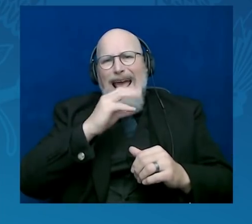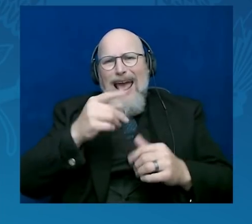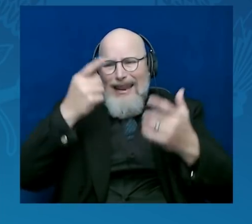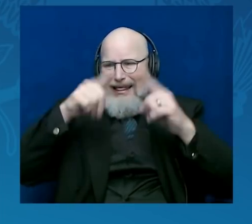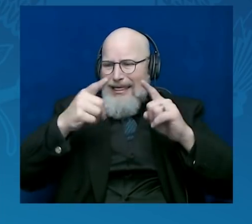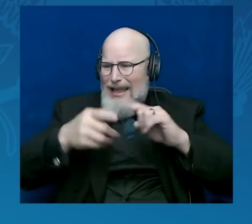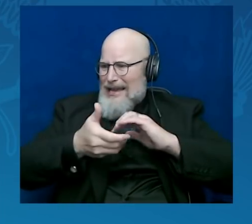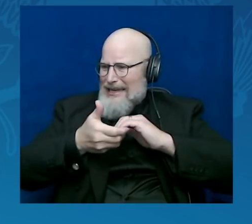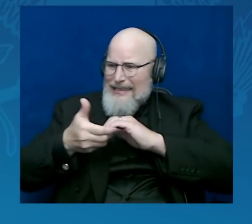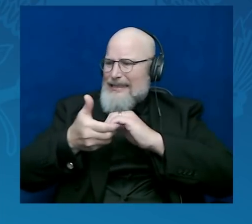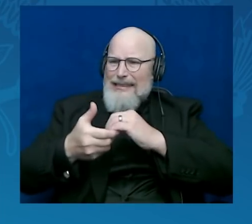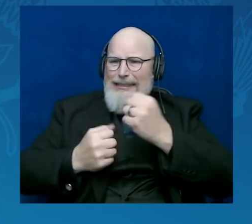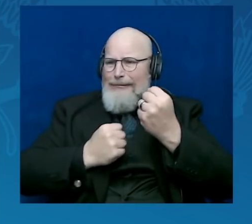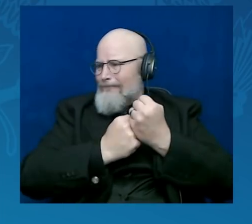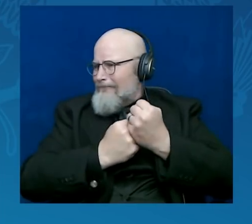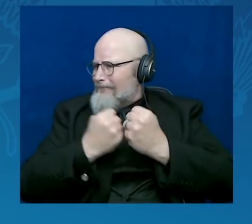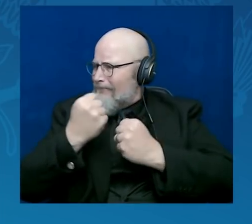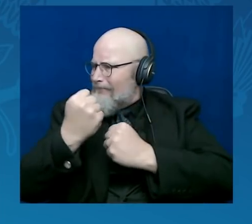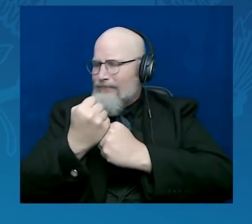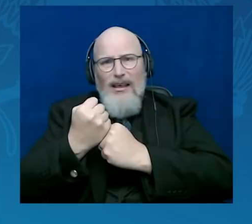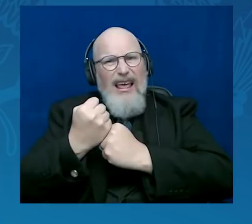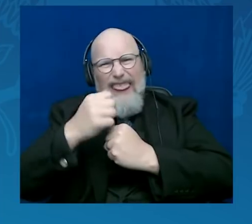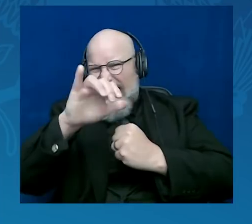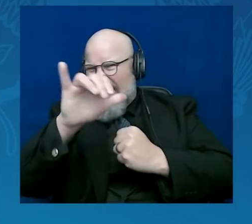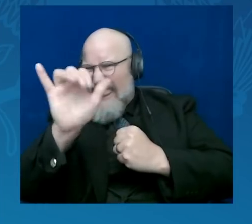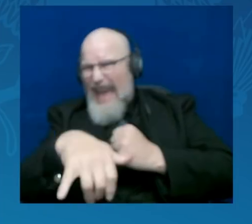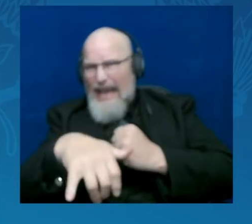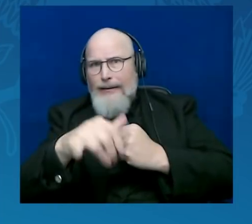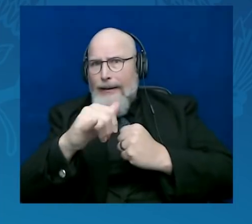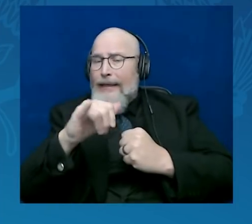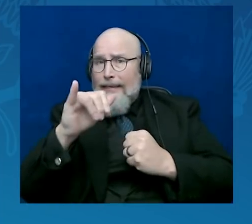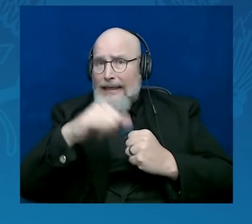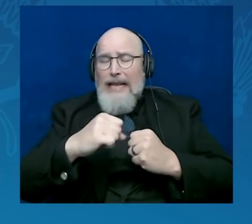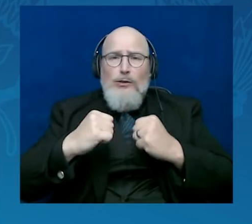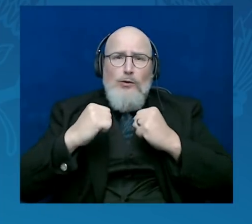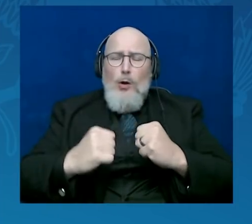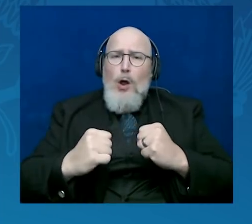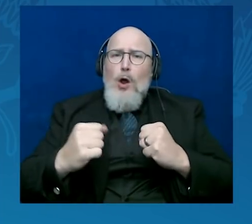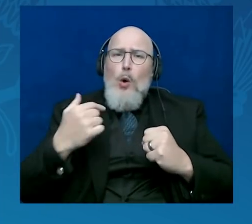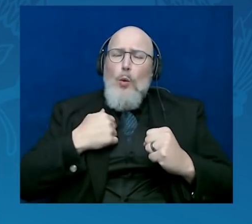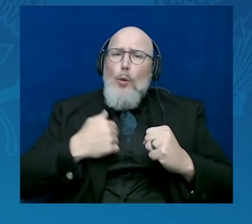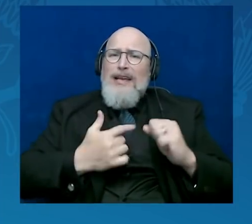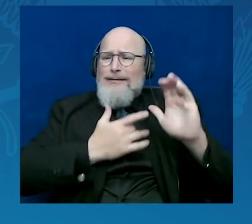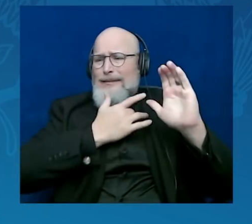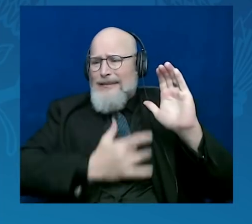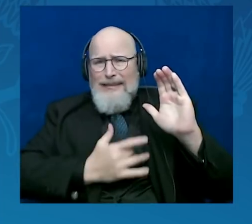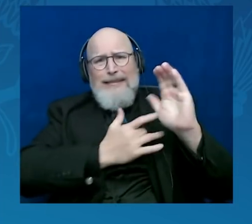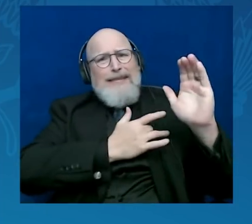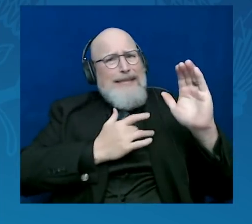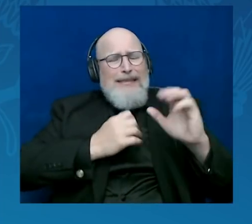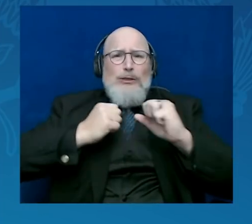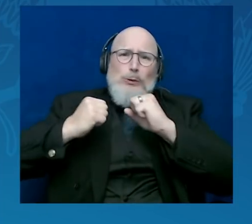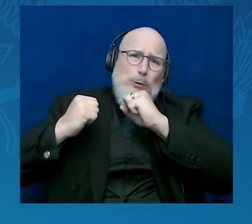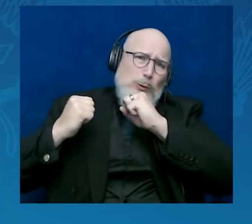There is an unwavering commitment to NATO and to the Alliance, as evidenced, again,